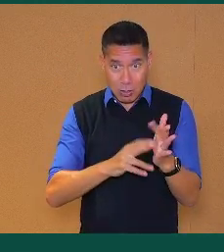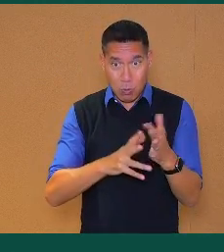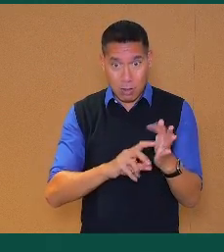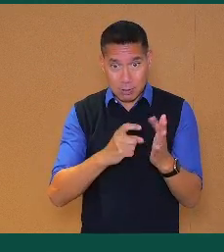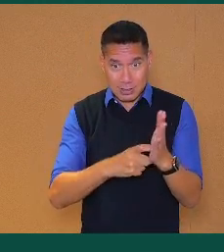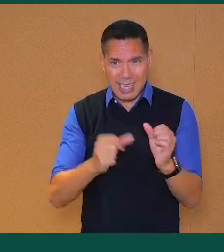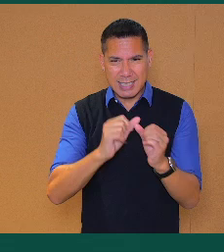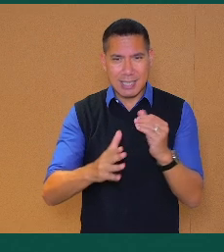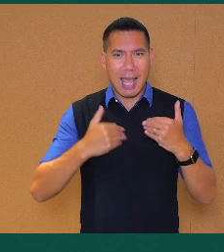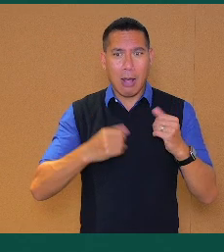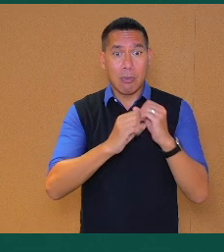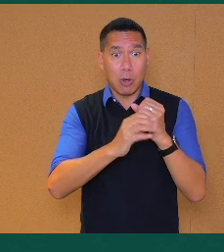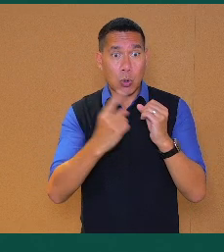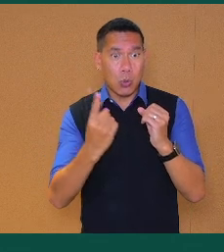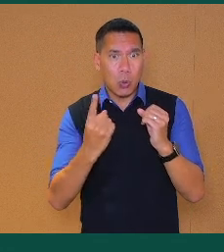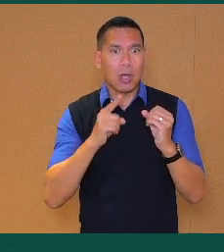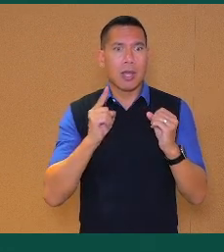Award are - Covid Campaign: You Haven't